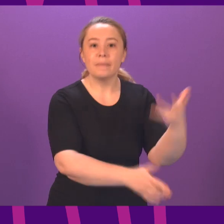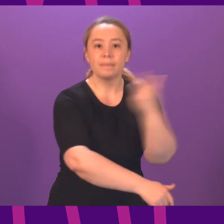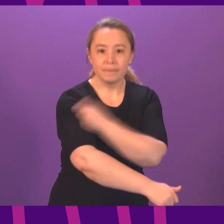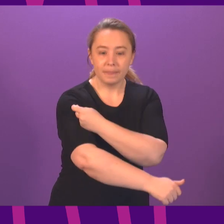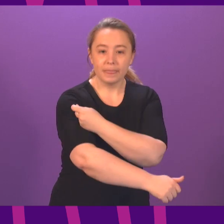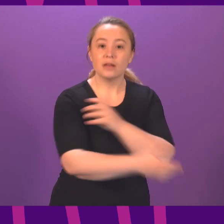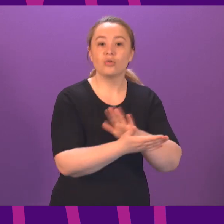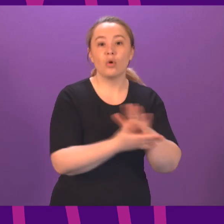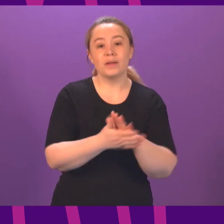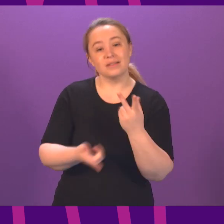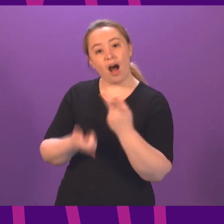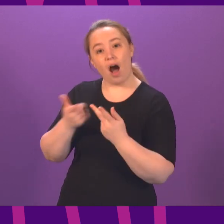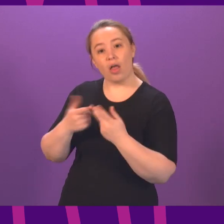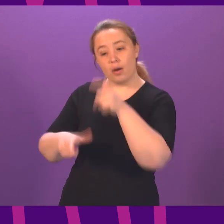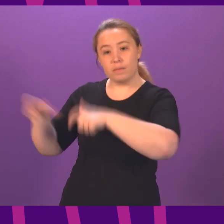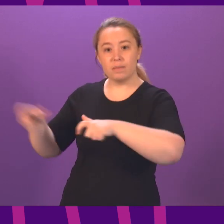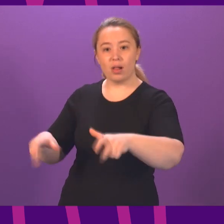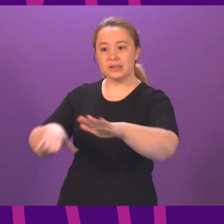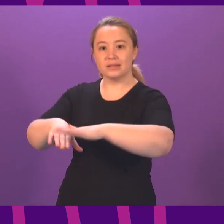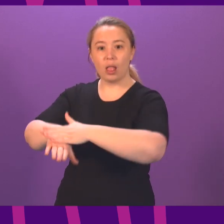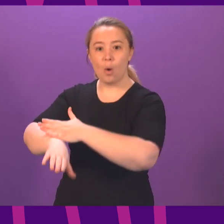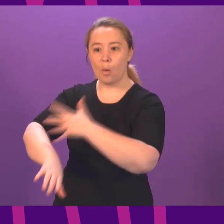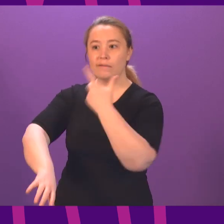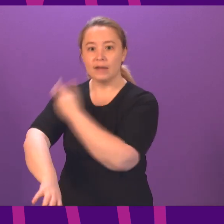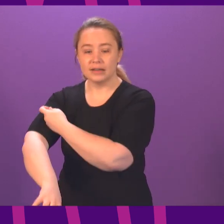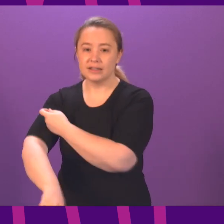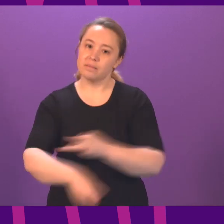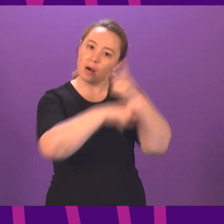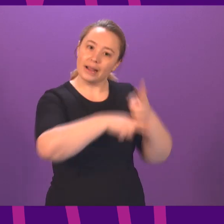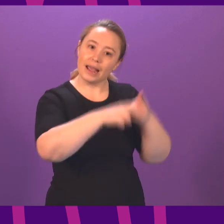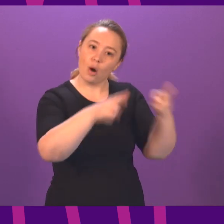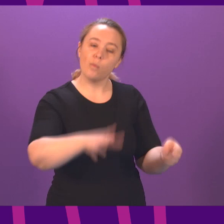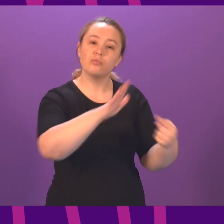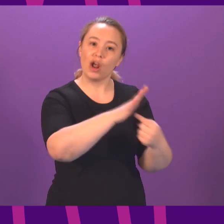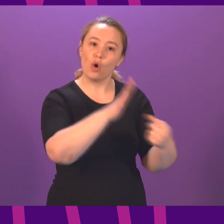down the rest of the programme. That decision was—certainly by implication—criticised